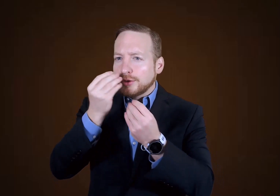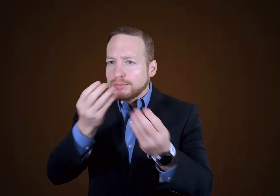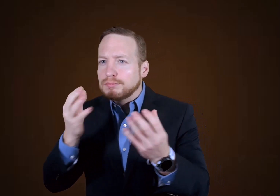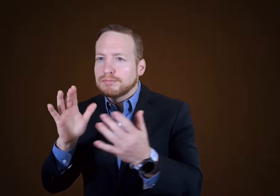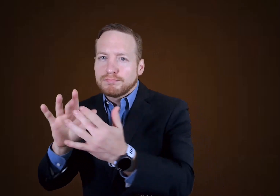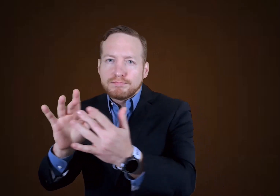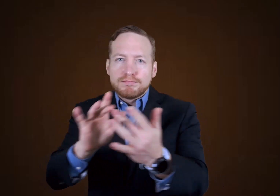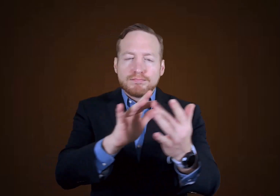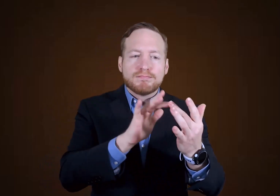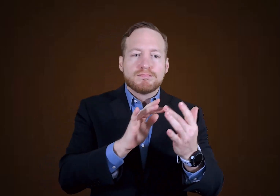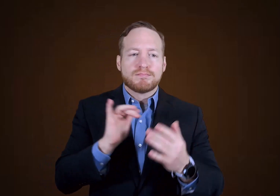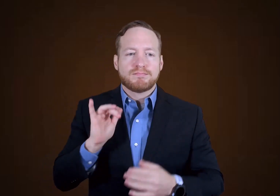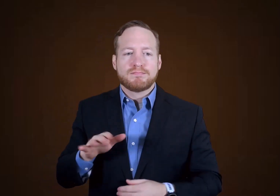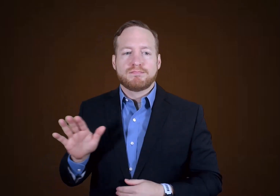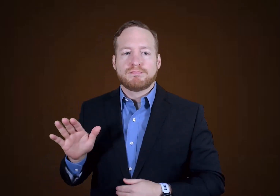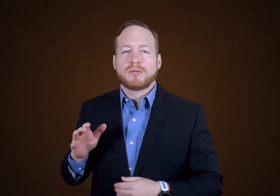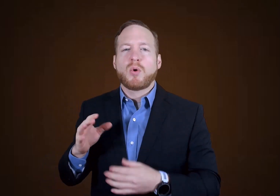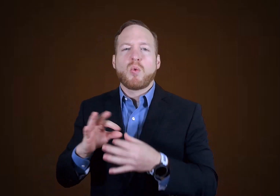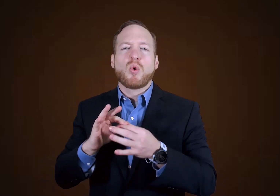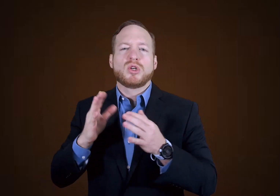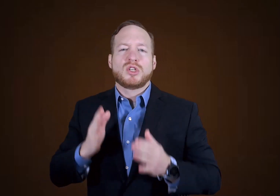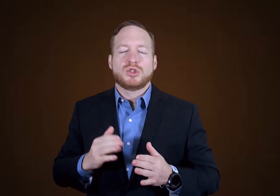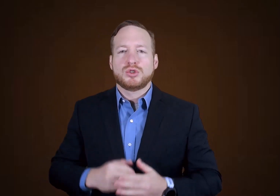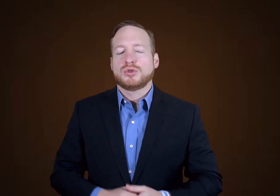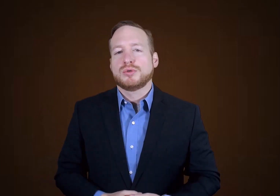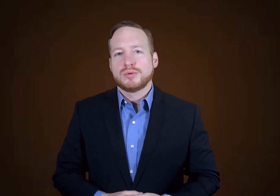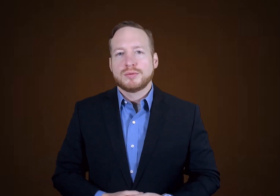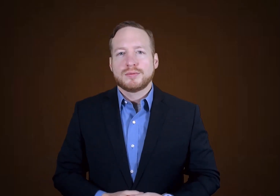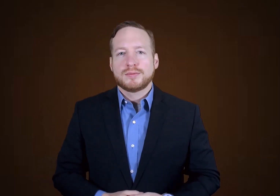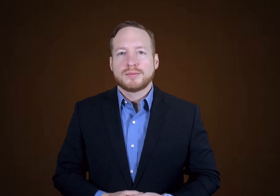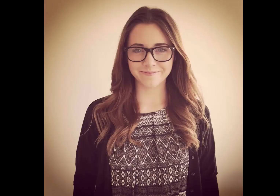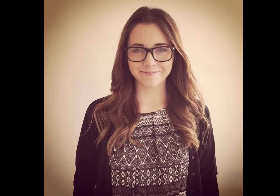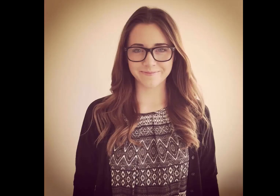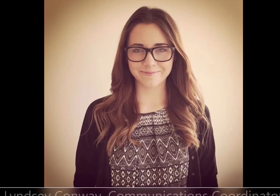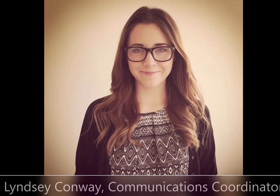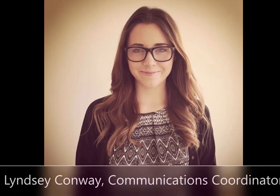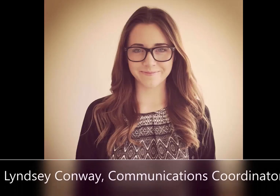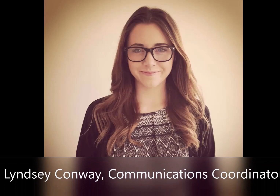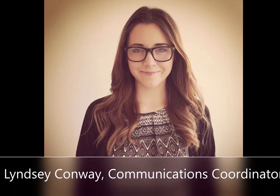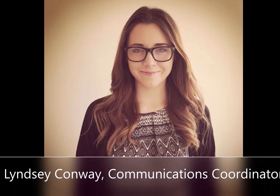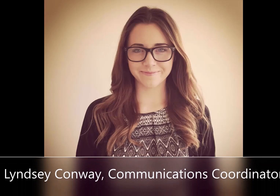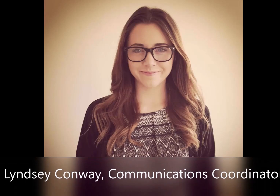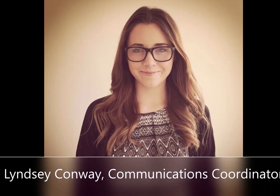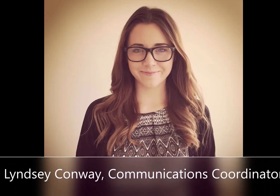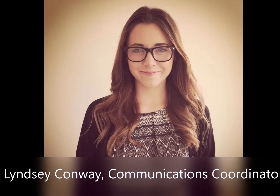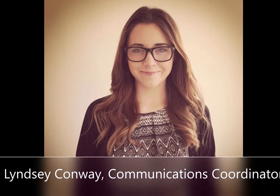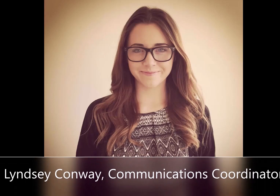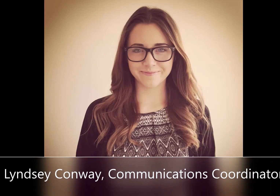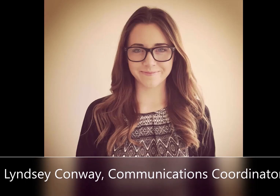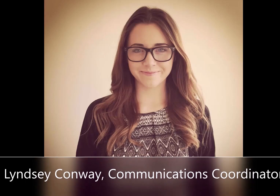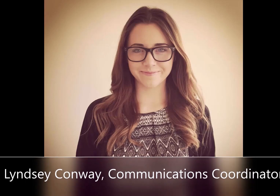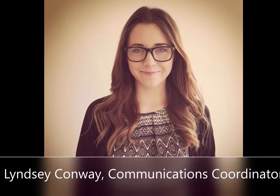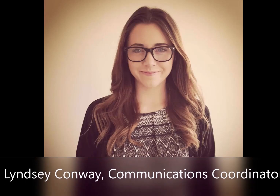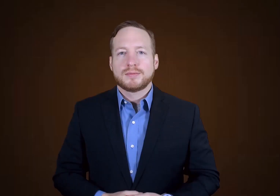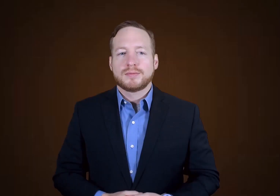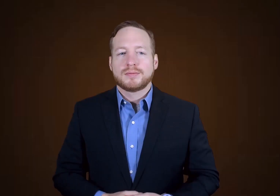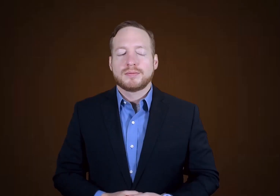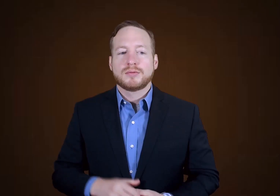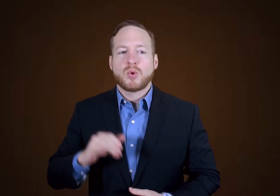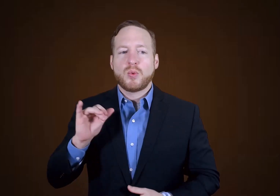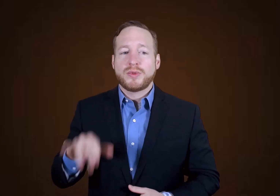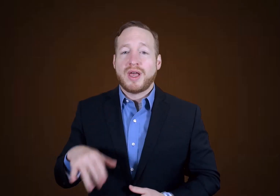Lindsay takes care of communication and outreach as well